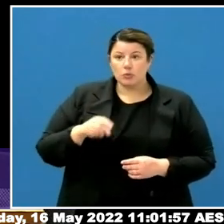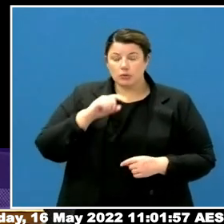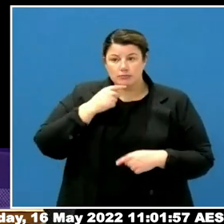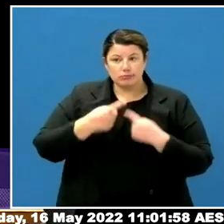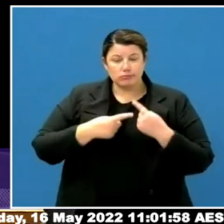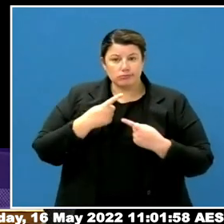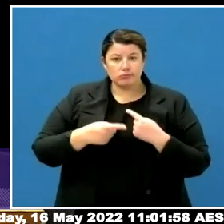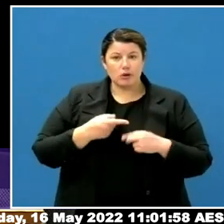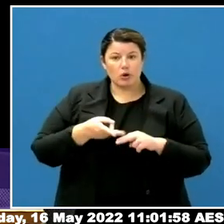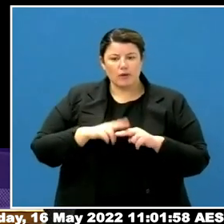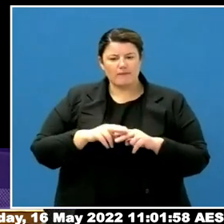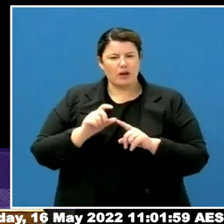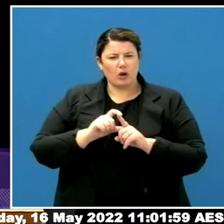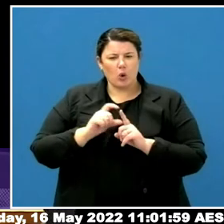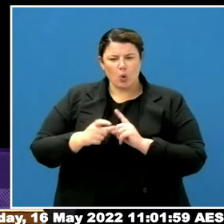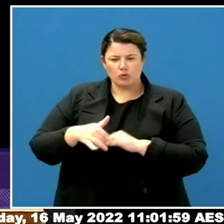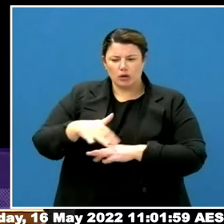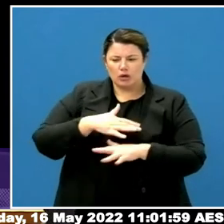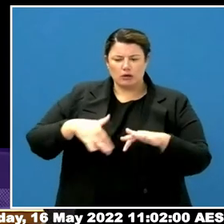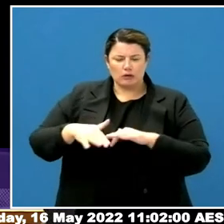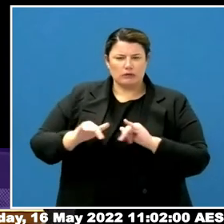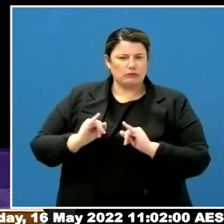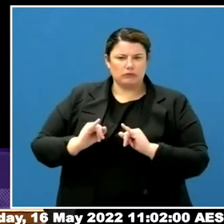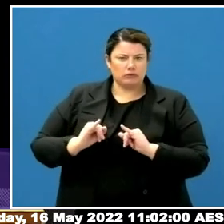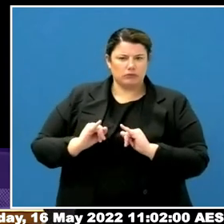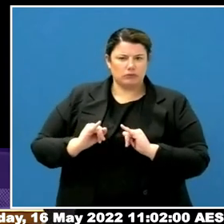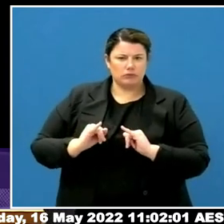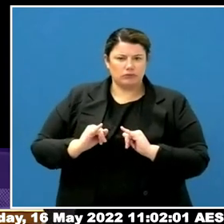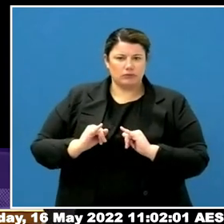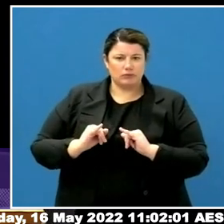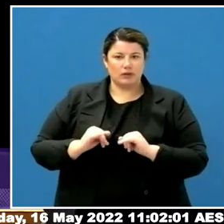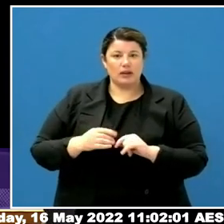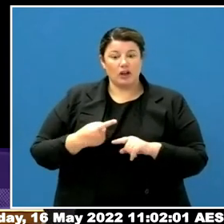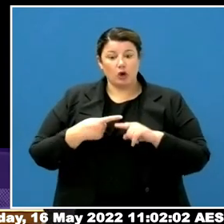"box ticking" when it came to issues of compliance within Afford.